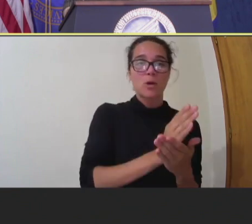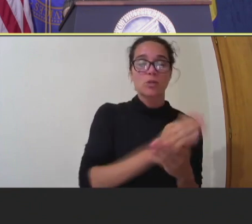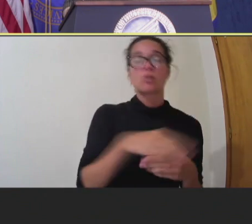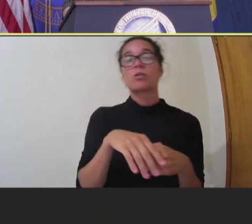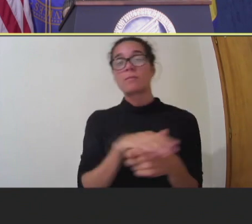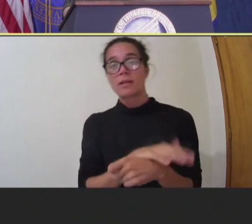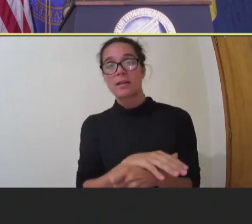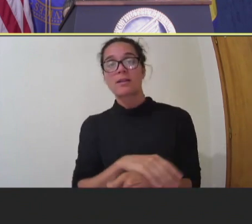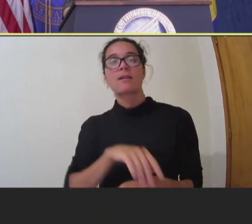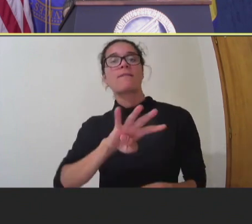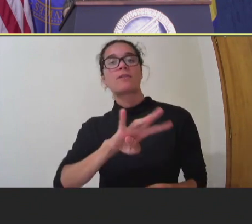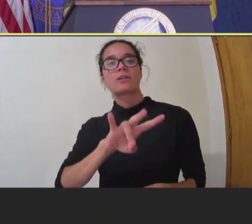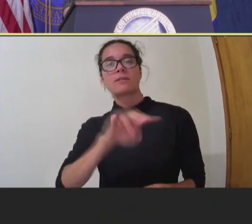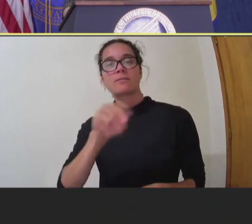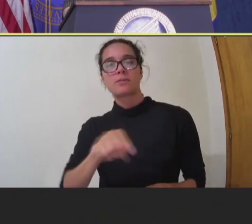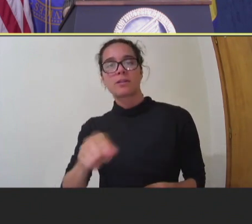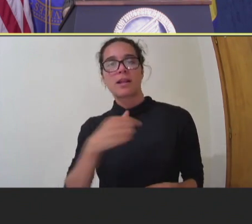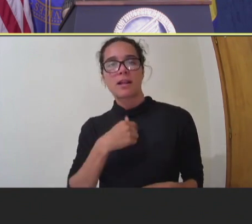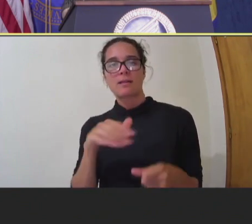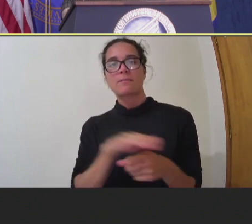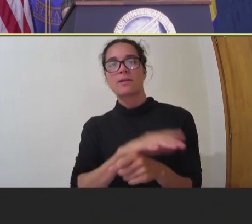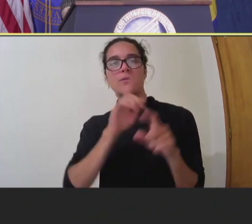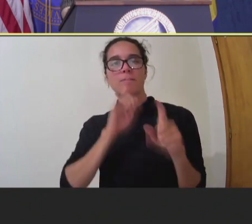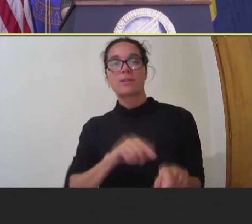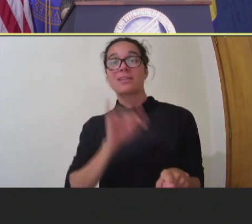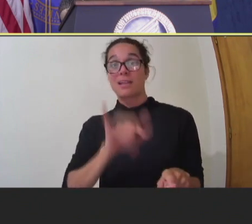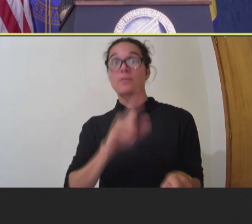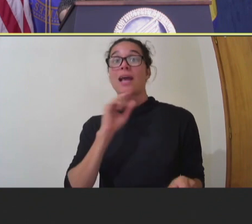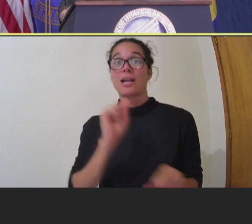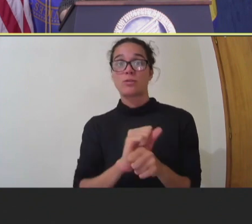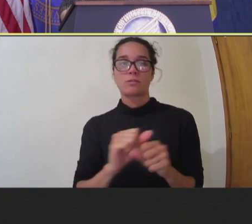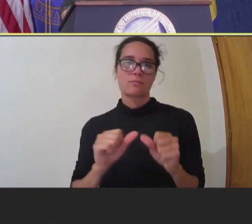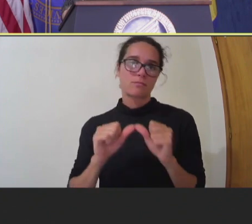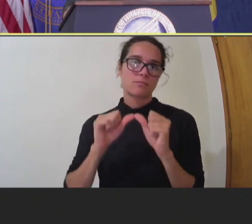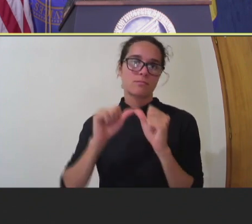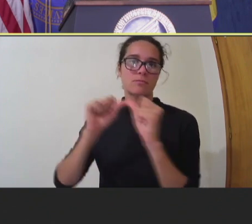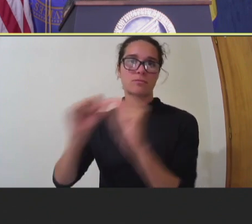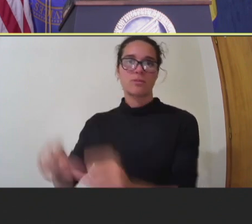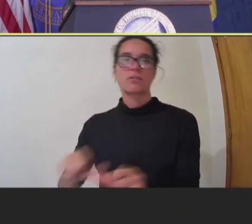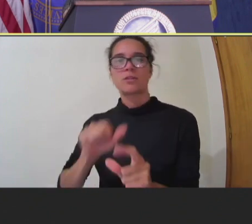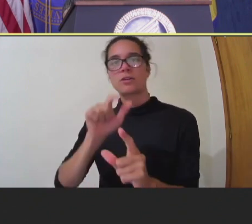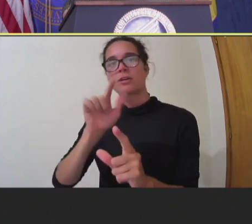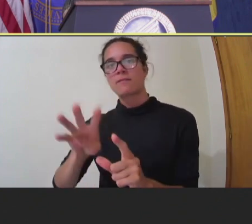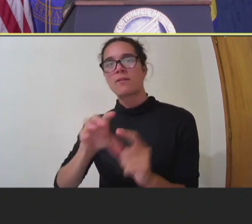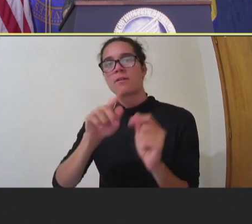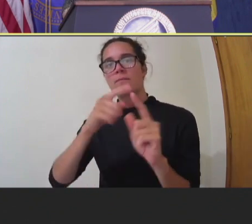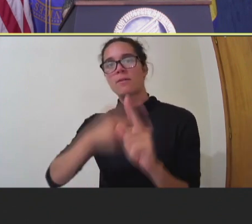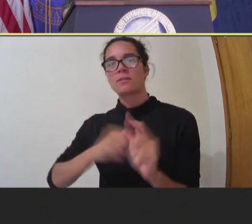of those had a complete response, and that was maintained into 24 months. They also saw that